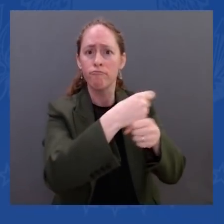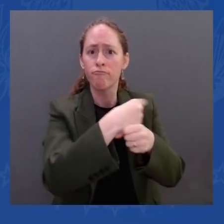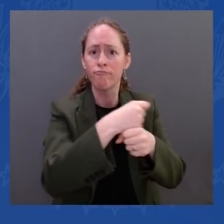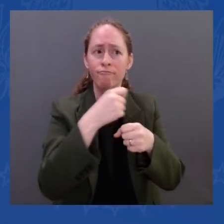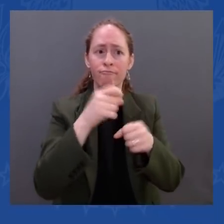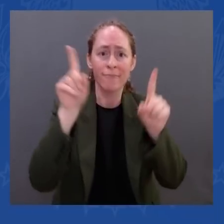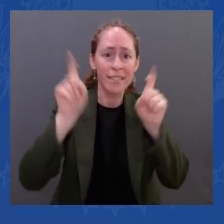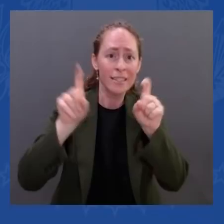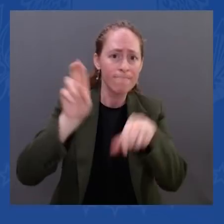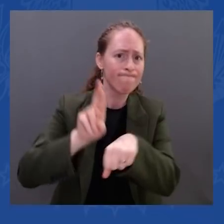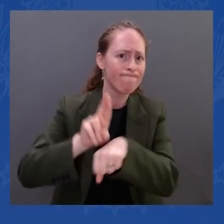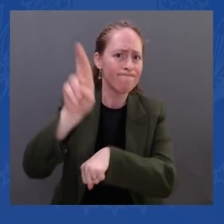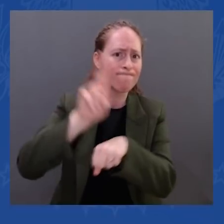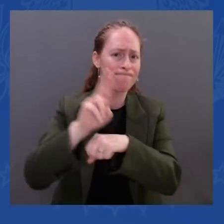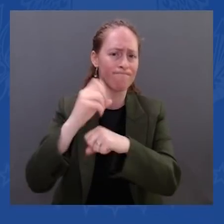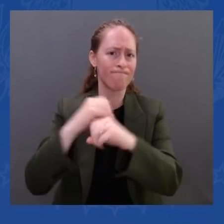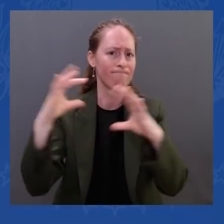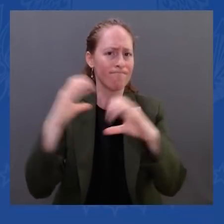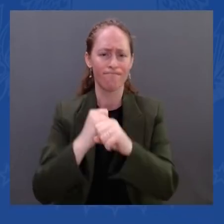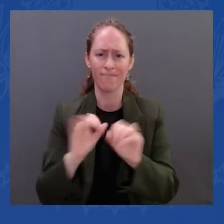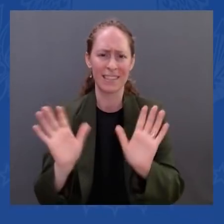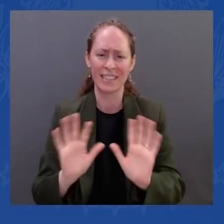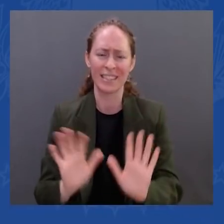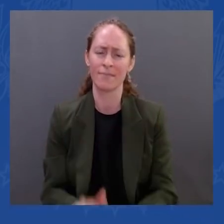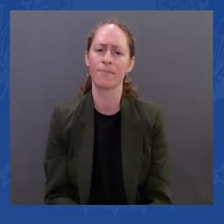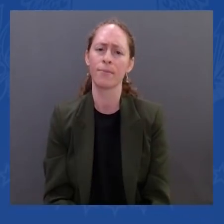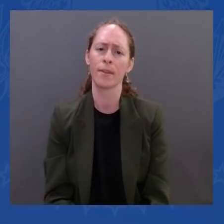President Biden extended his strong support.